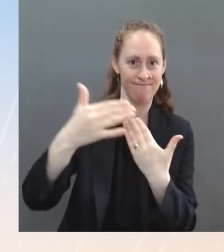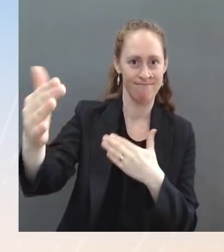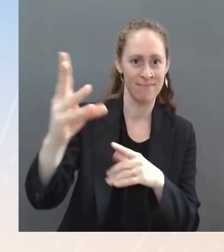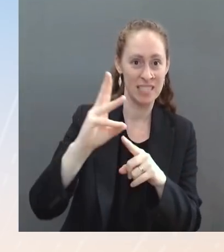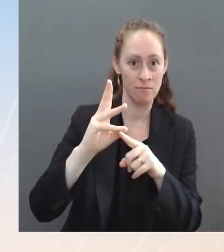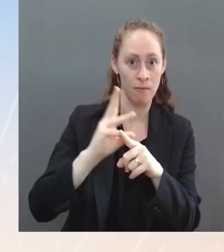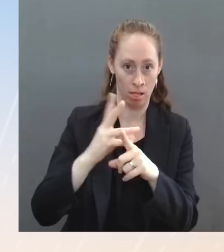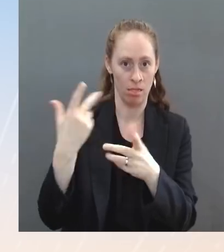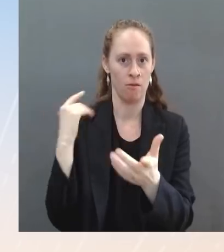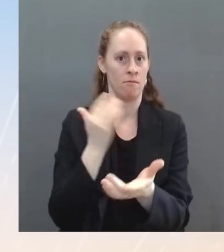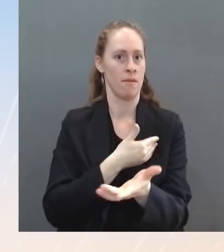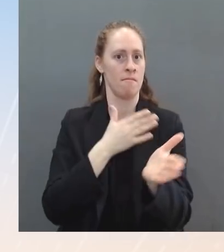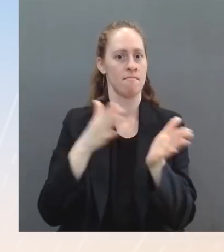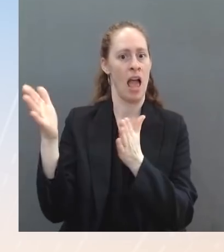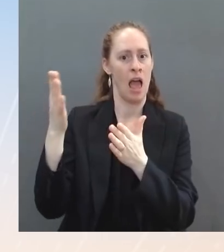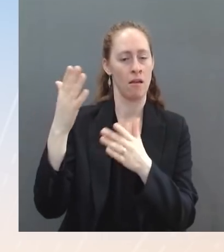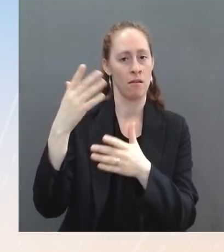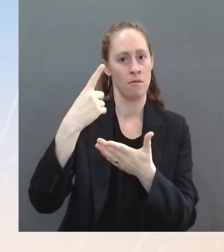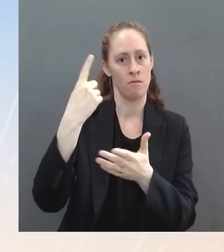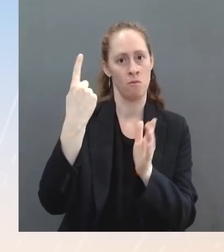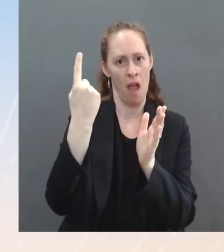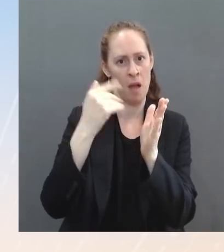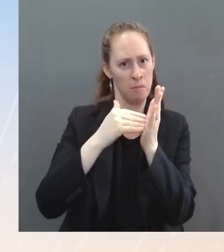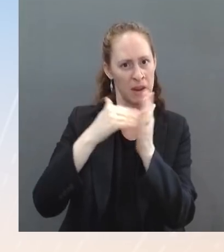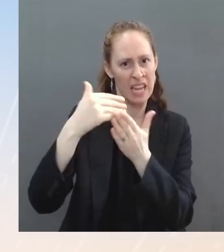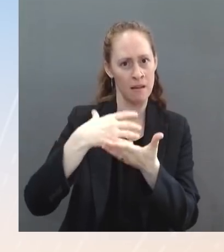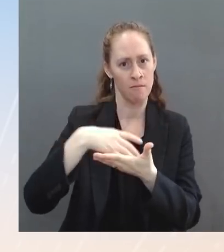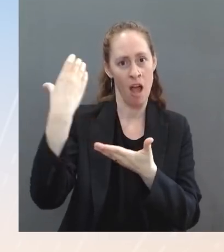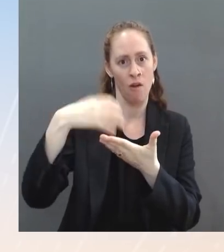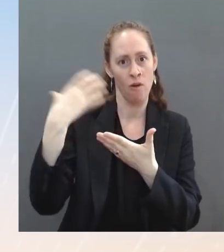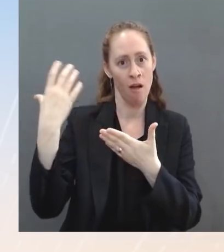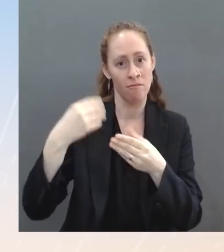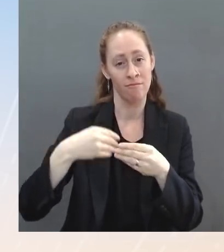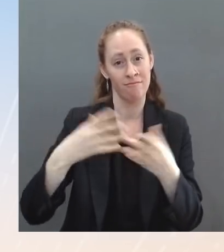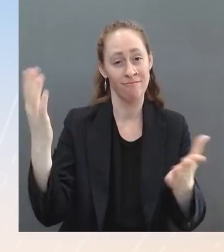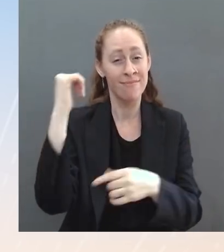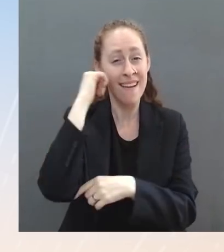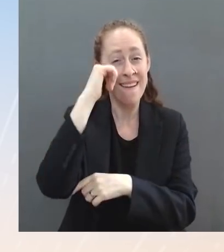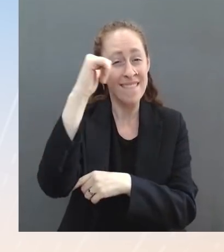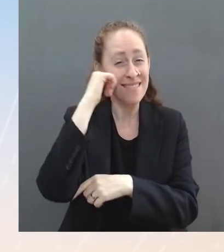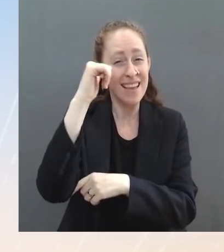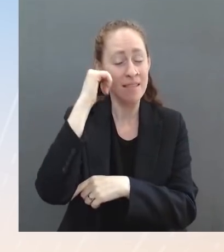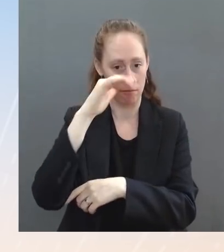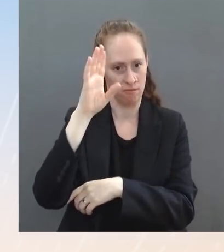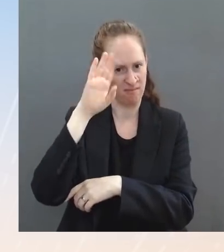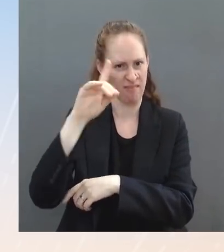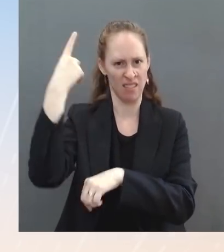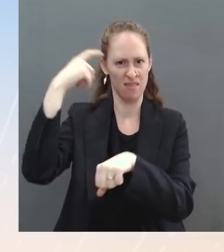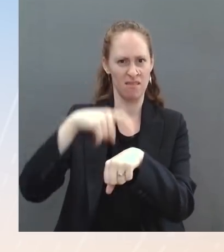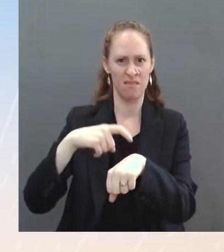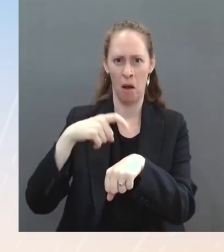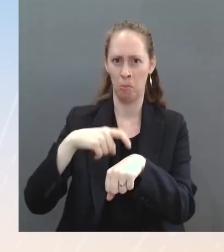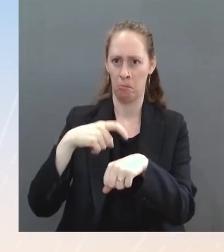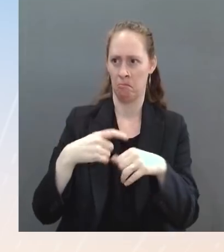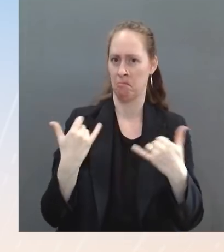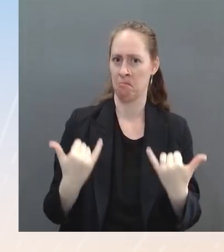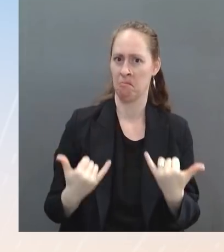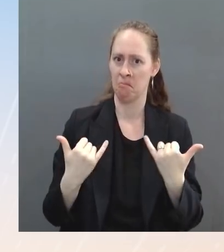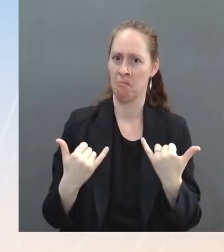and calibrated to operate as a bridge -- a medium-term bridge to the period where we anticipate